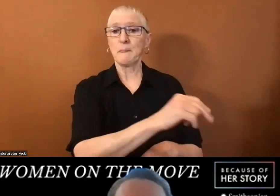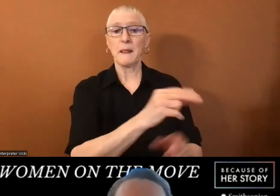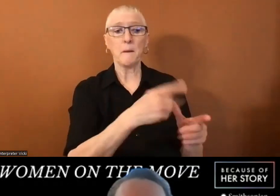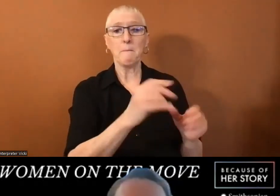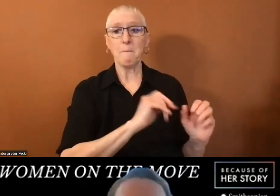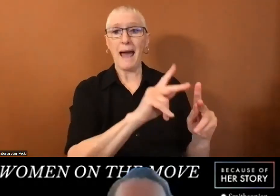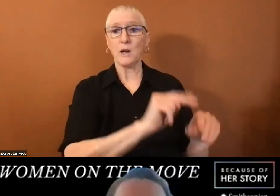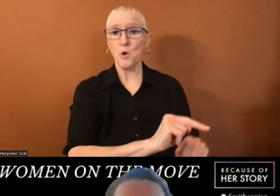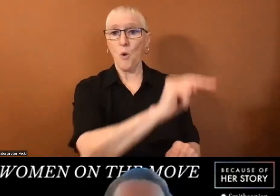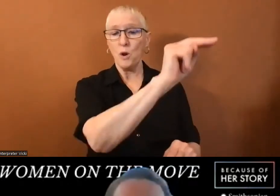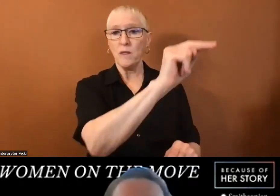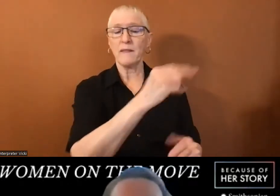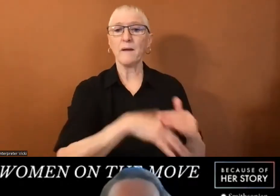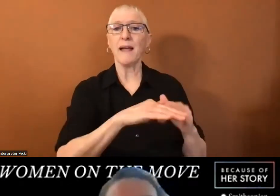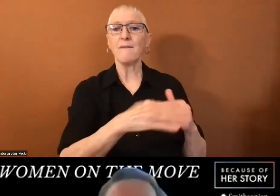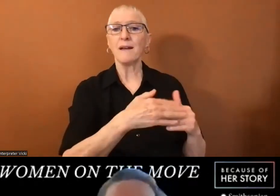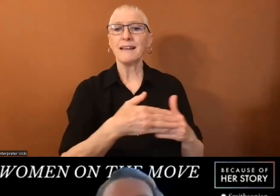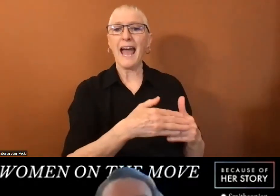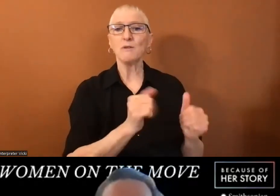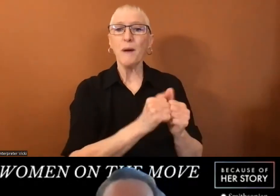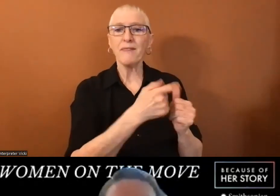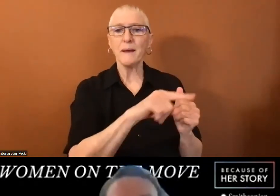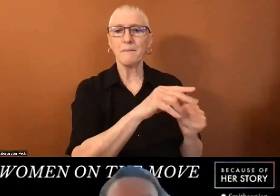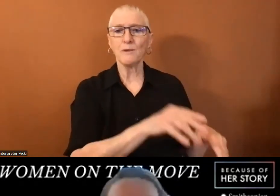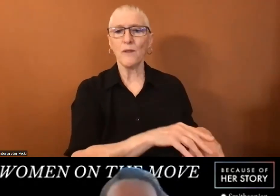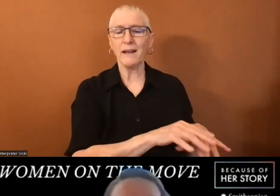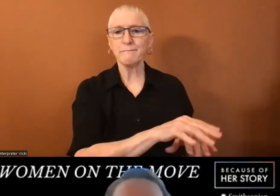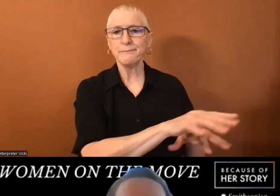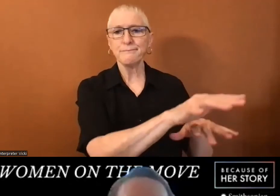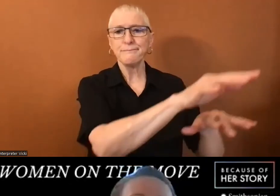they'll have calves with them so technically they would be considered groups so you might have,